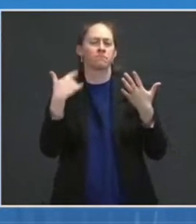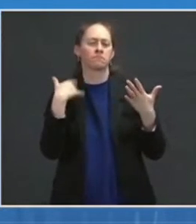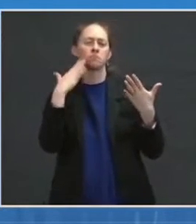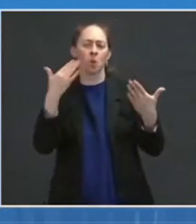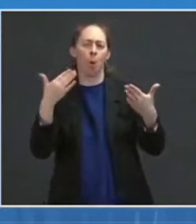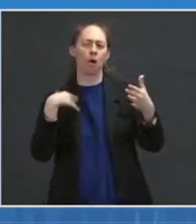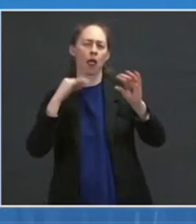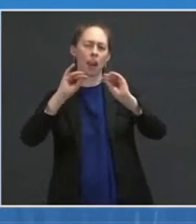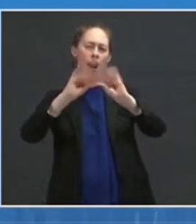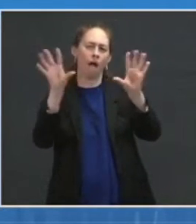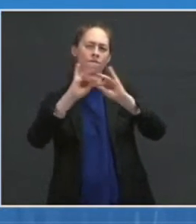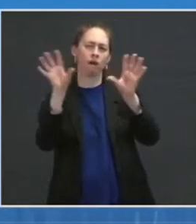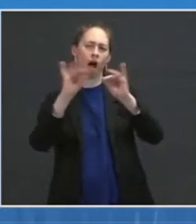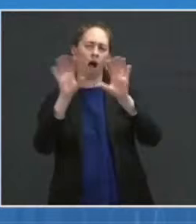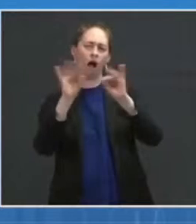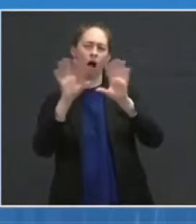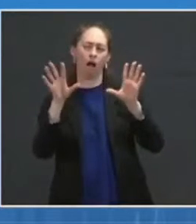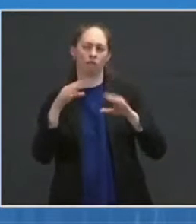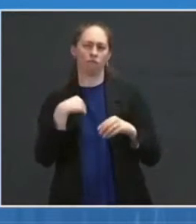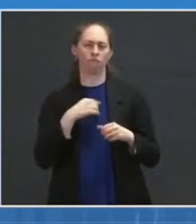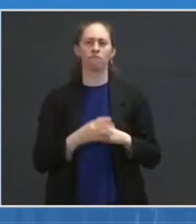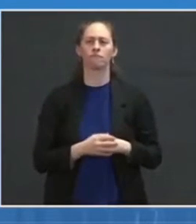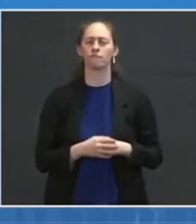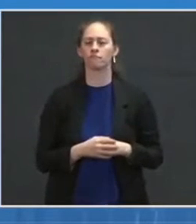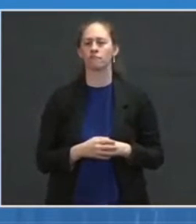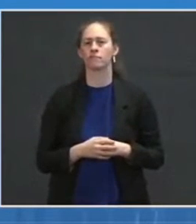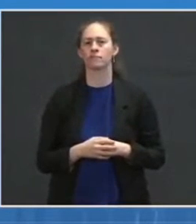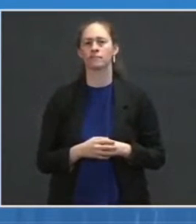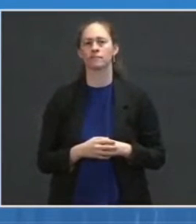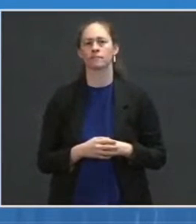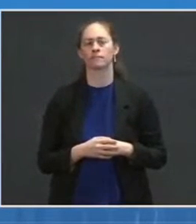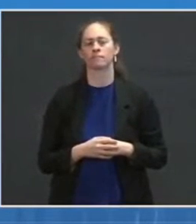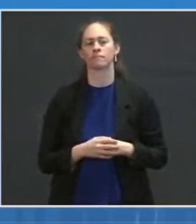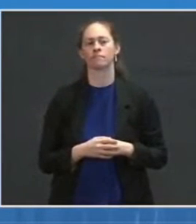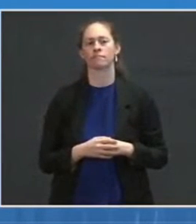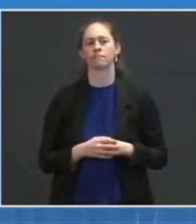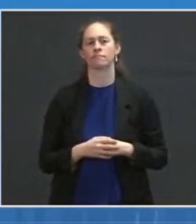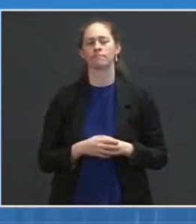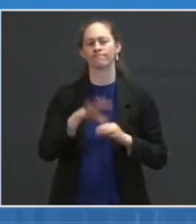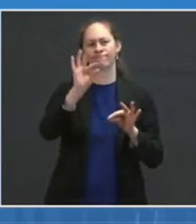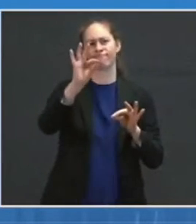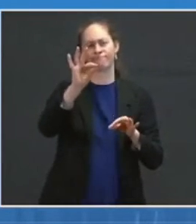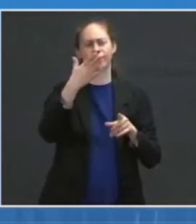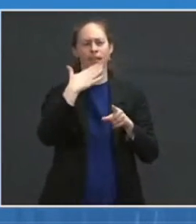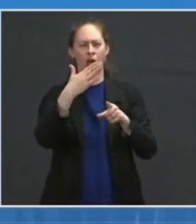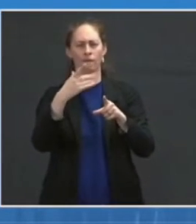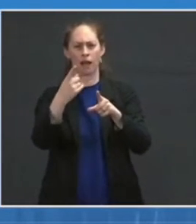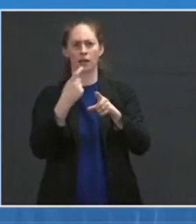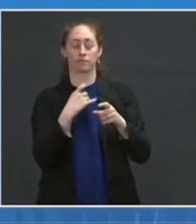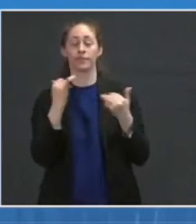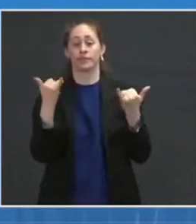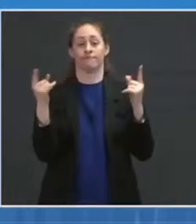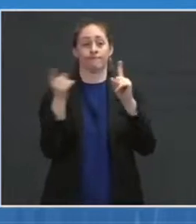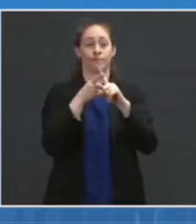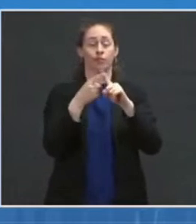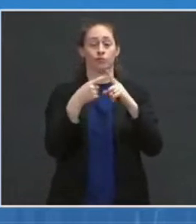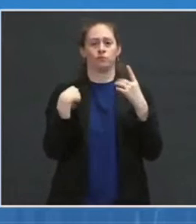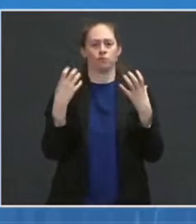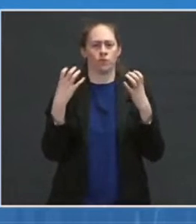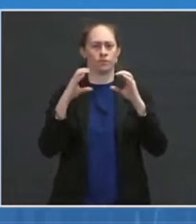THANKS FOR THAT QUESTION, I THINK THAT ALLOWS US TO CLARIFY A FEW THINGS AND I WILL TURN TO DR. WALENSKY TO DO THAT.